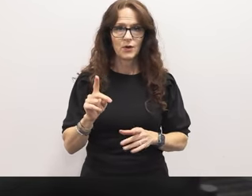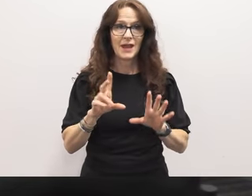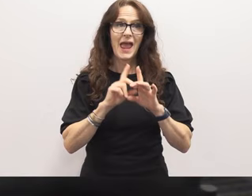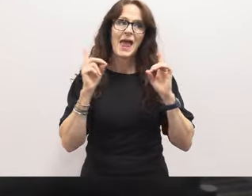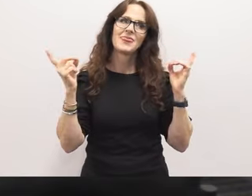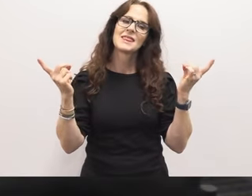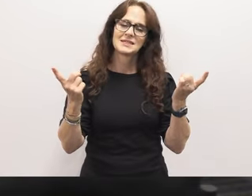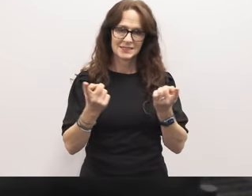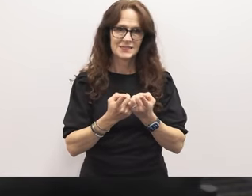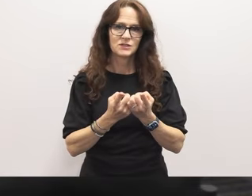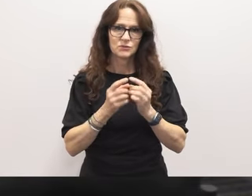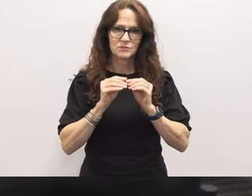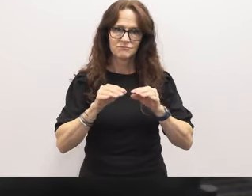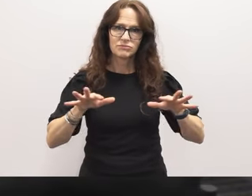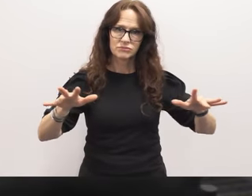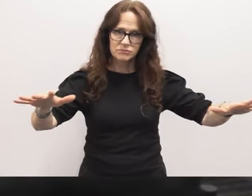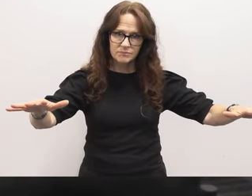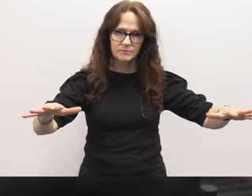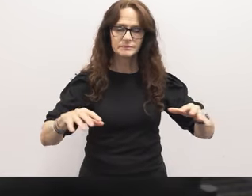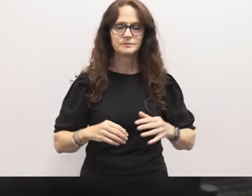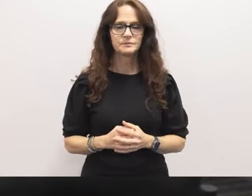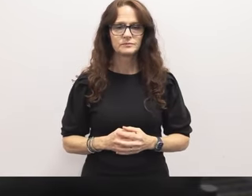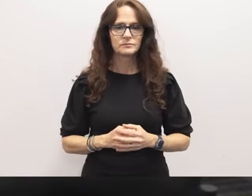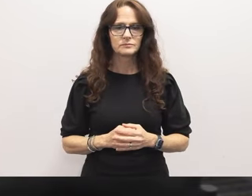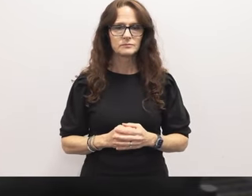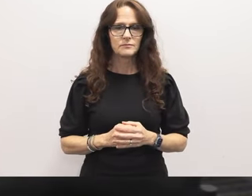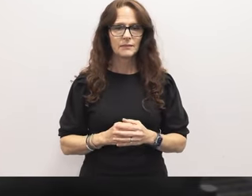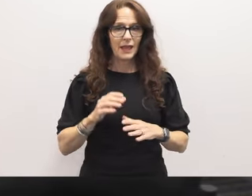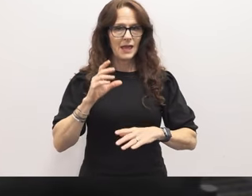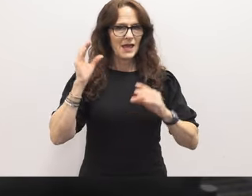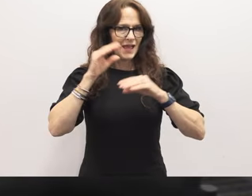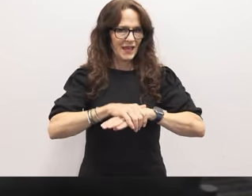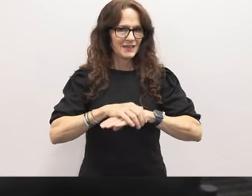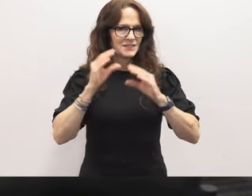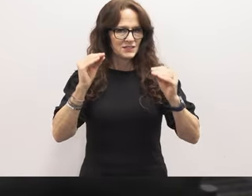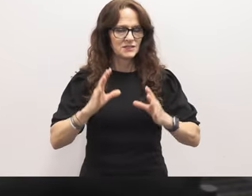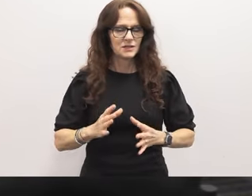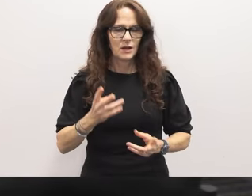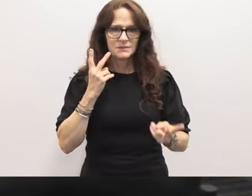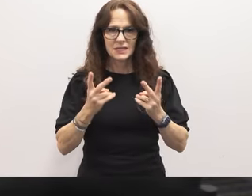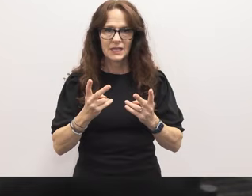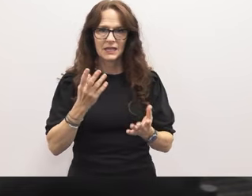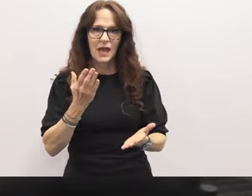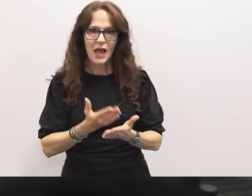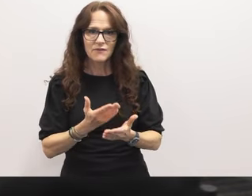And the other thing is, as an English teacher, I was seeing evidence of this in my classroom